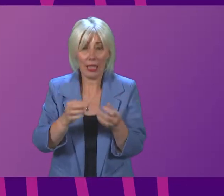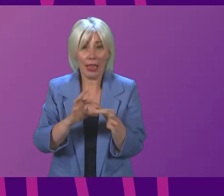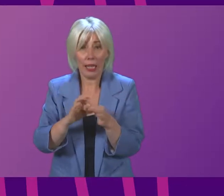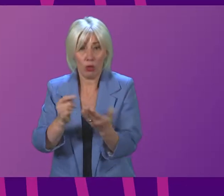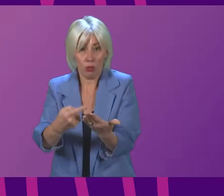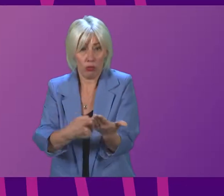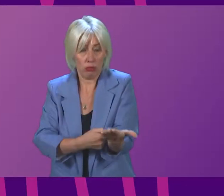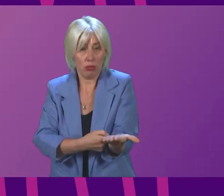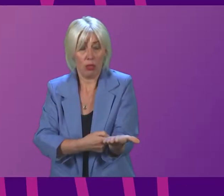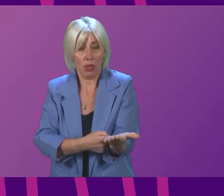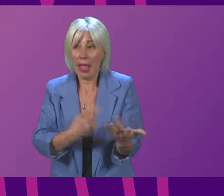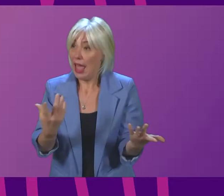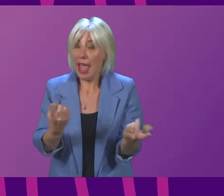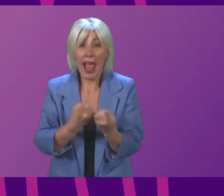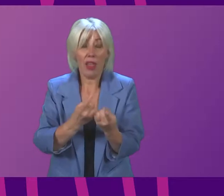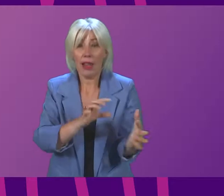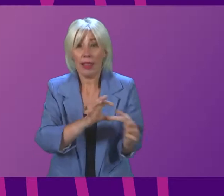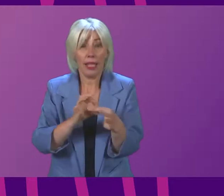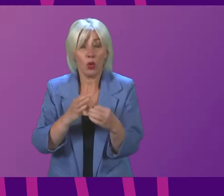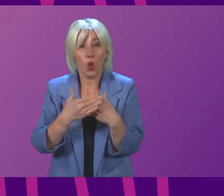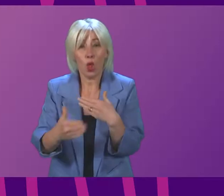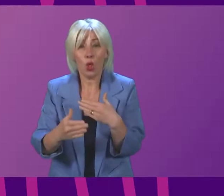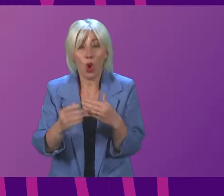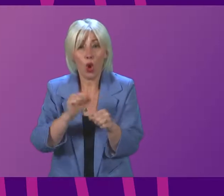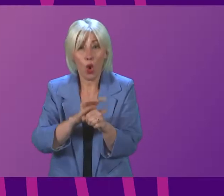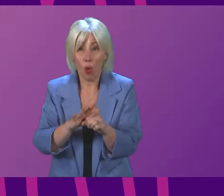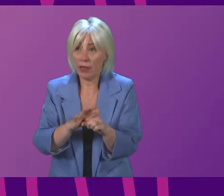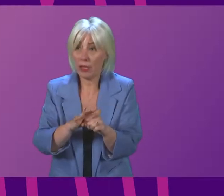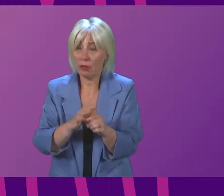If issues arise in relation to long Covid, I am sure that we will hear about them.